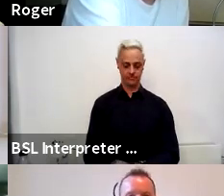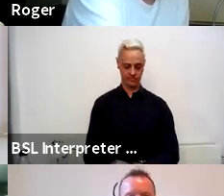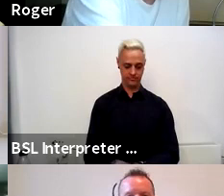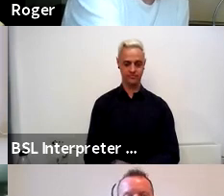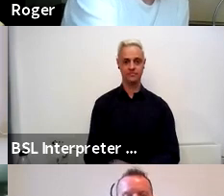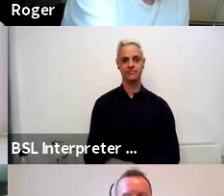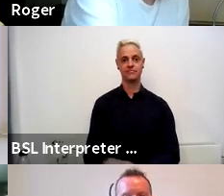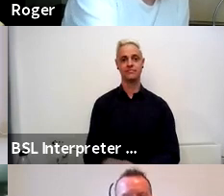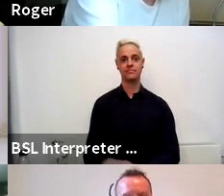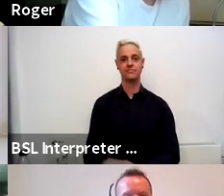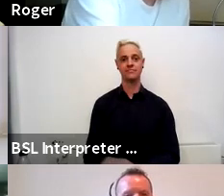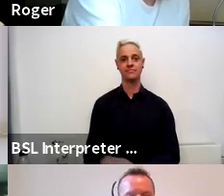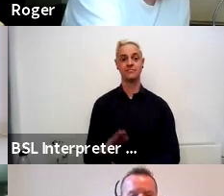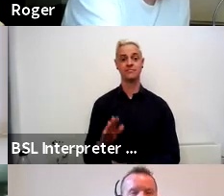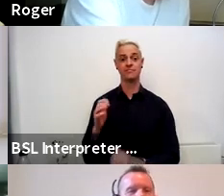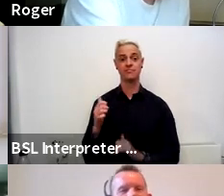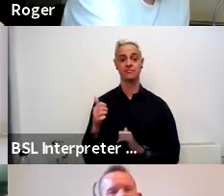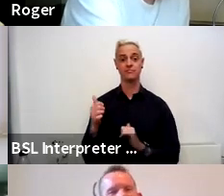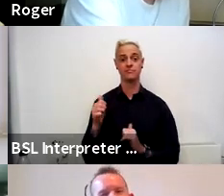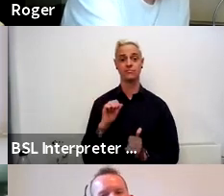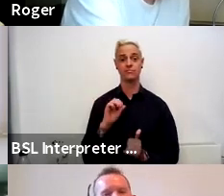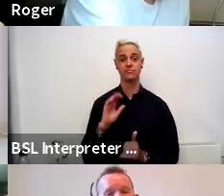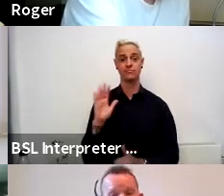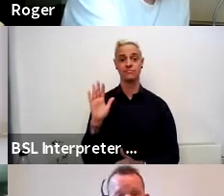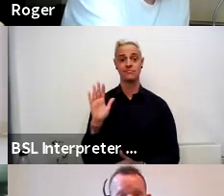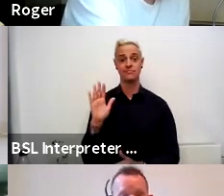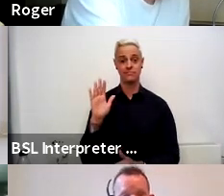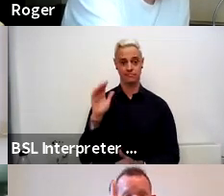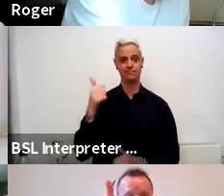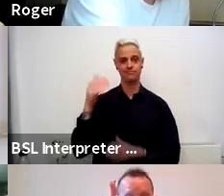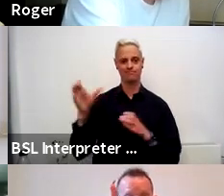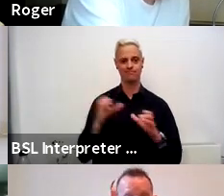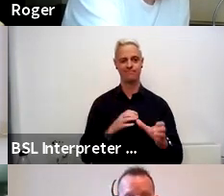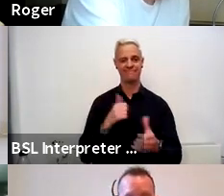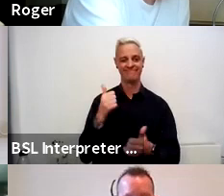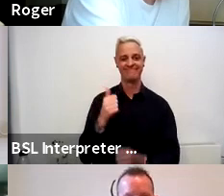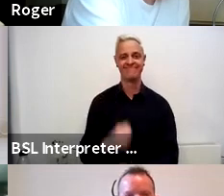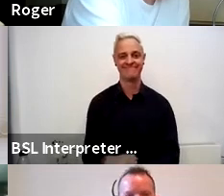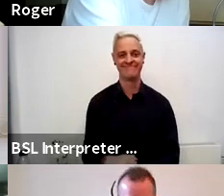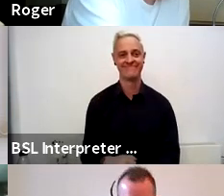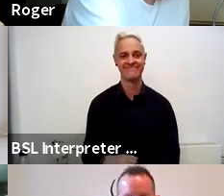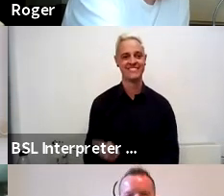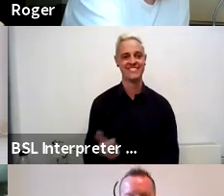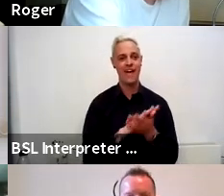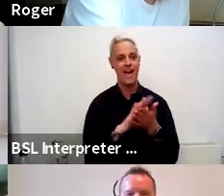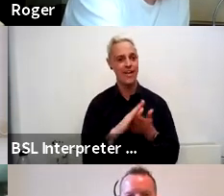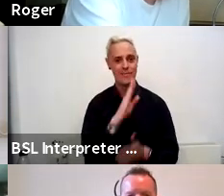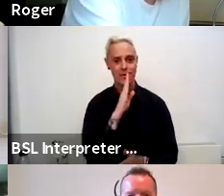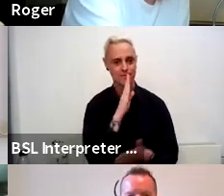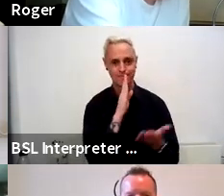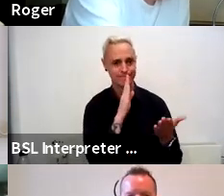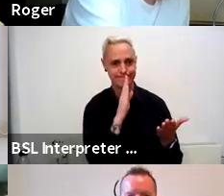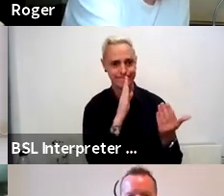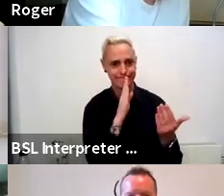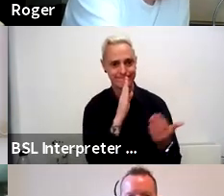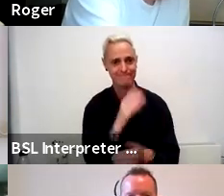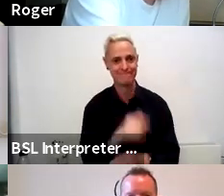Might need to move on. Whether you're on mute. Sorry.